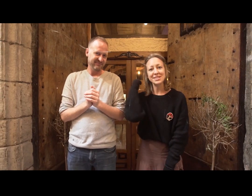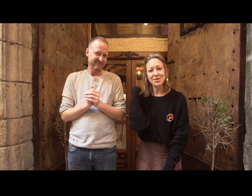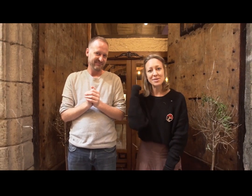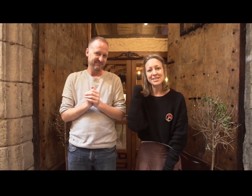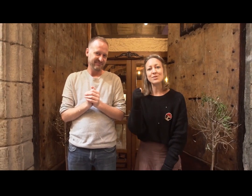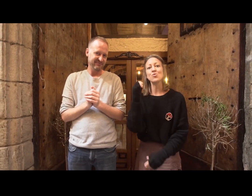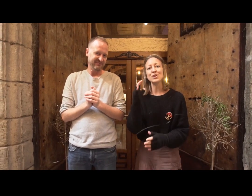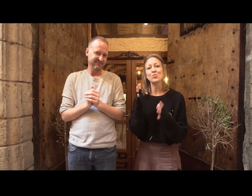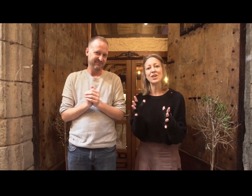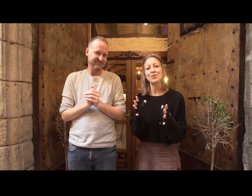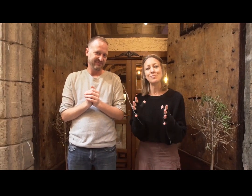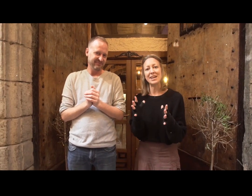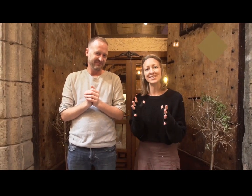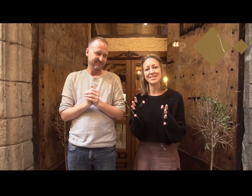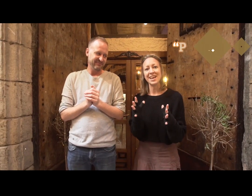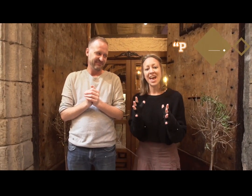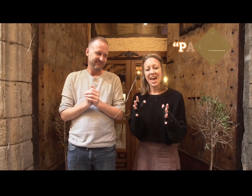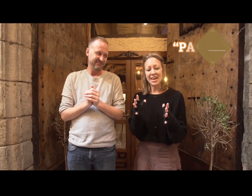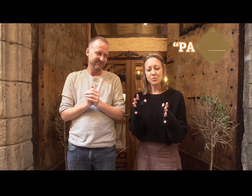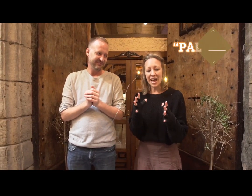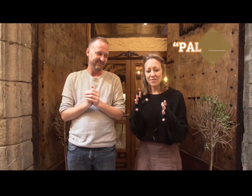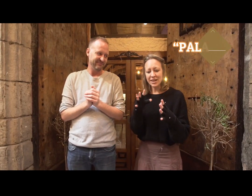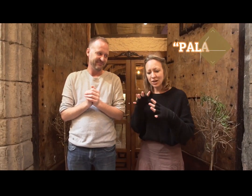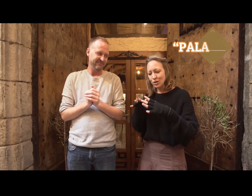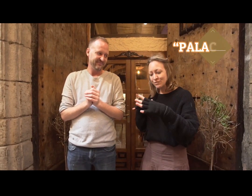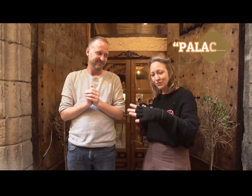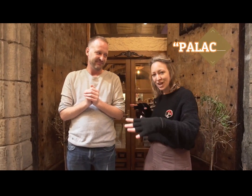and where Ziryab is was one of those palaces and it would have a lot of different areas... like this one where the restaurant is